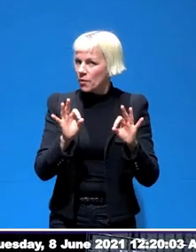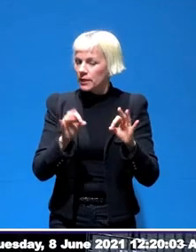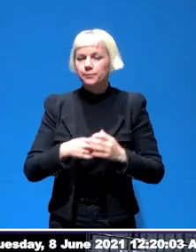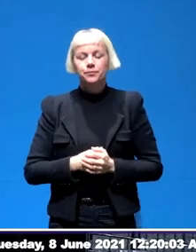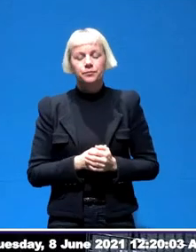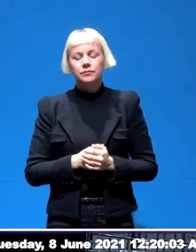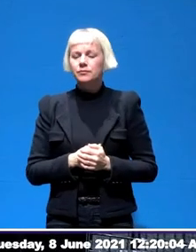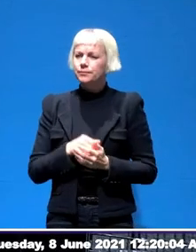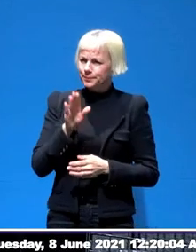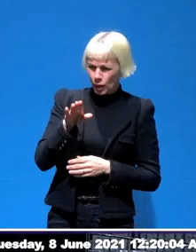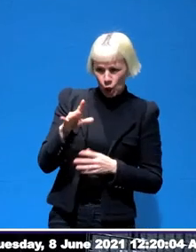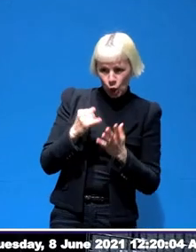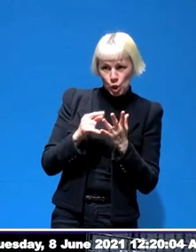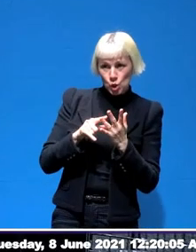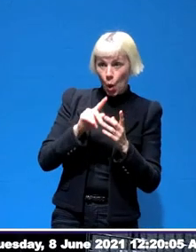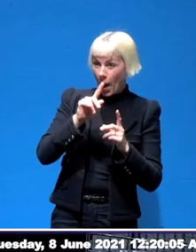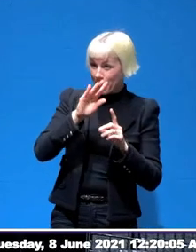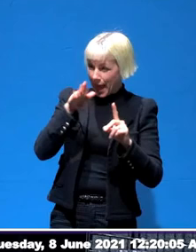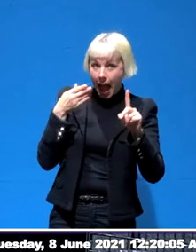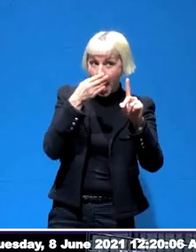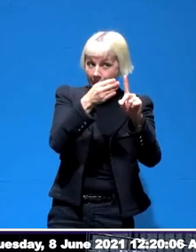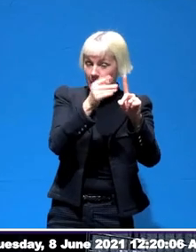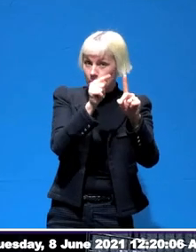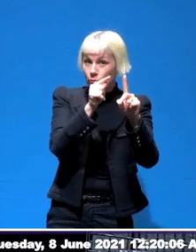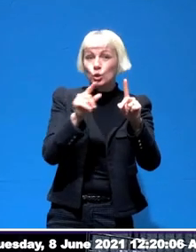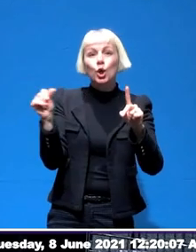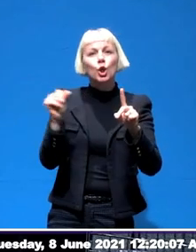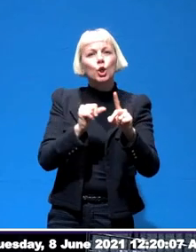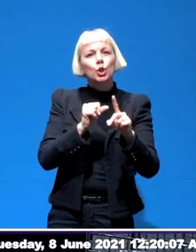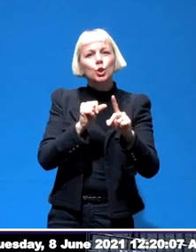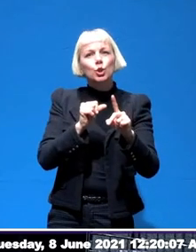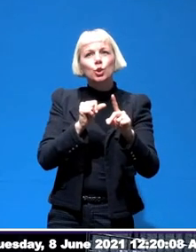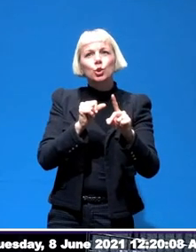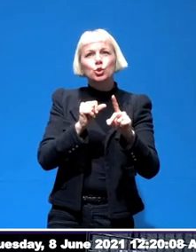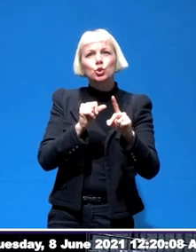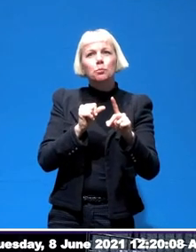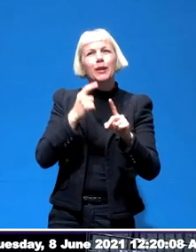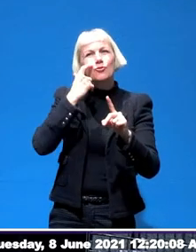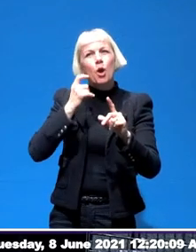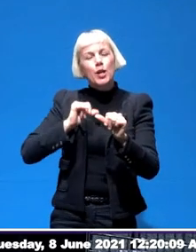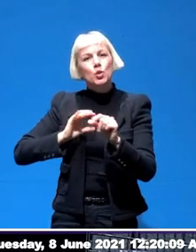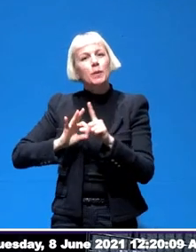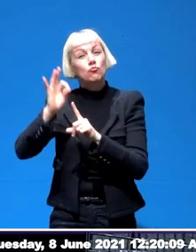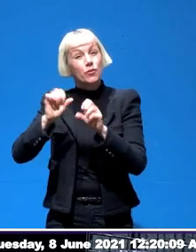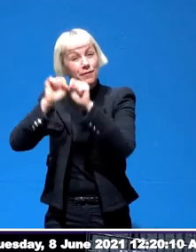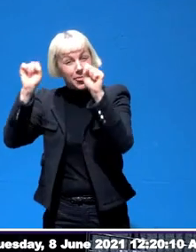Rather than institutional settings that become more institutional by having cameras? Yes, I agree.